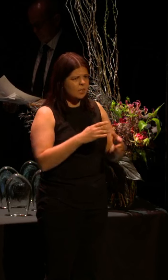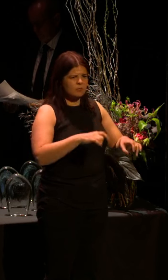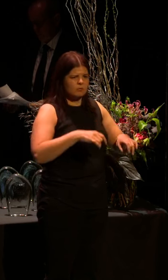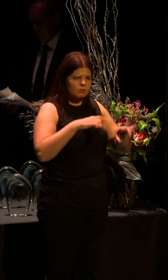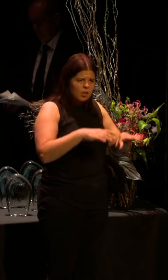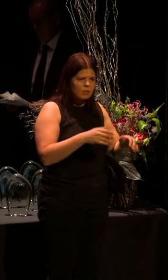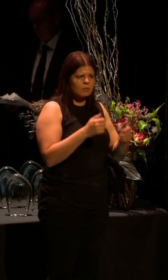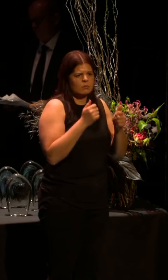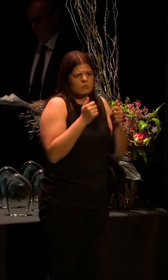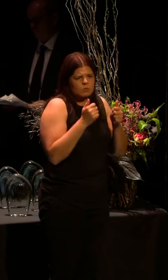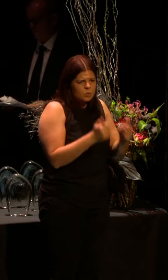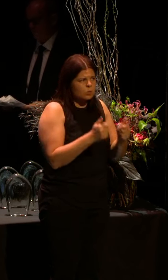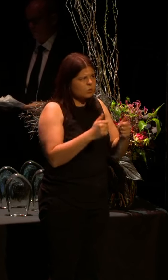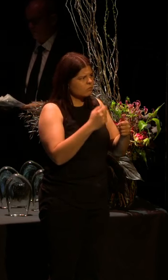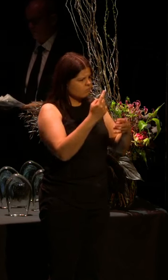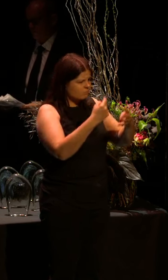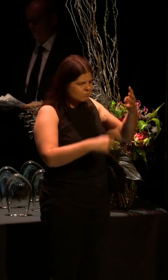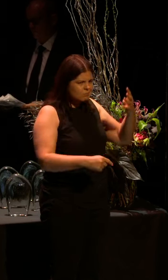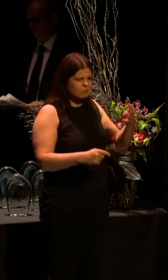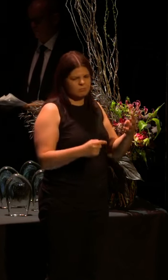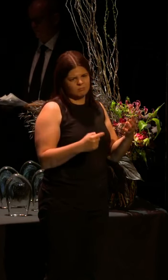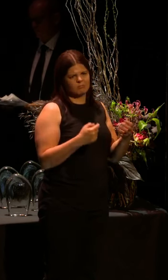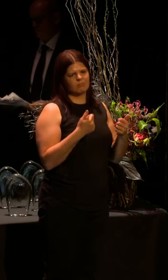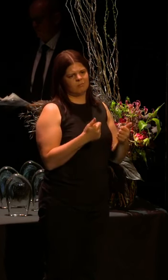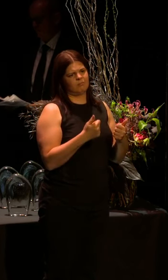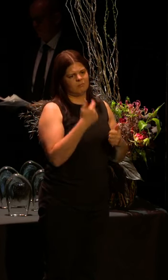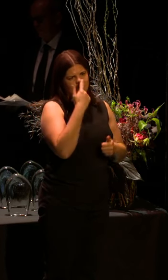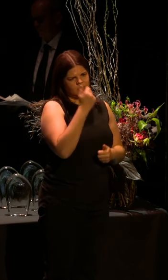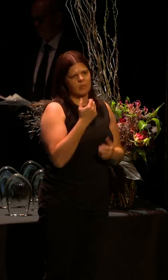I want to say that it is certainly indeed an honour and a great privilege for me